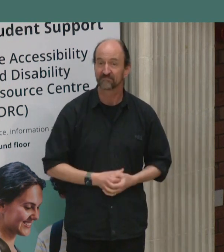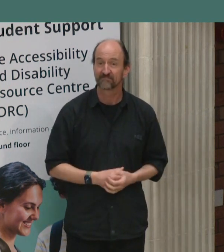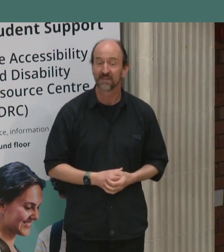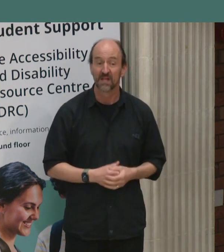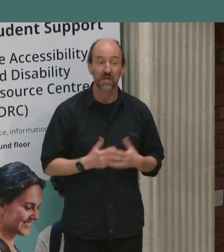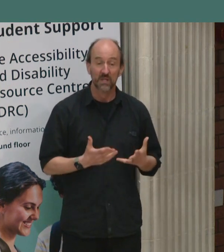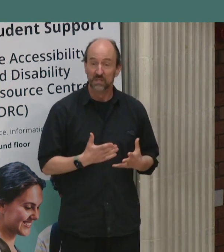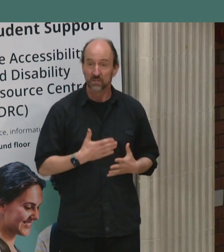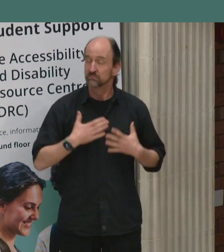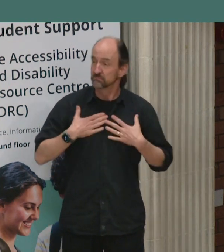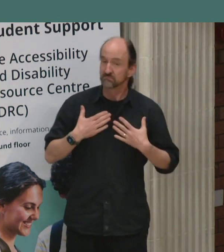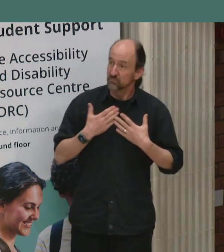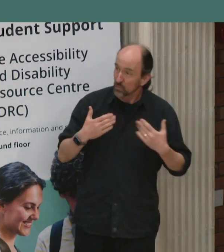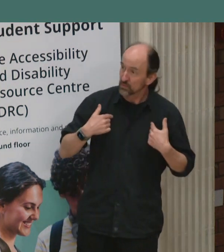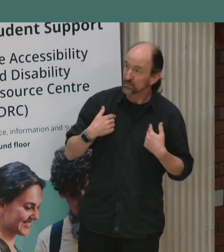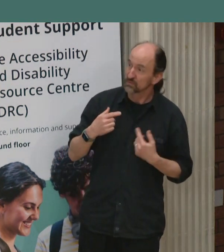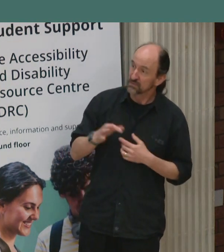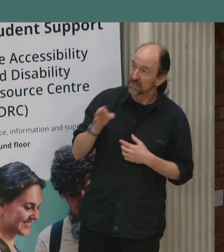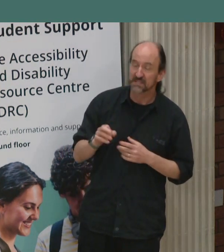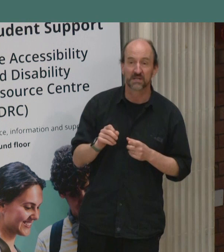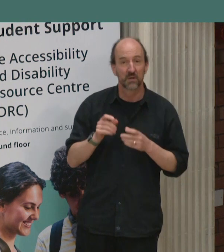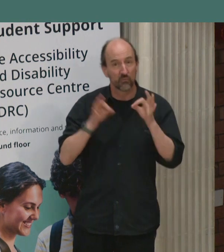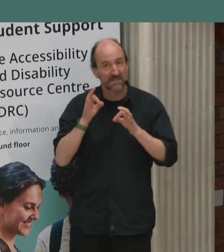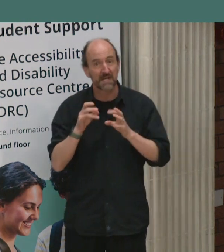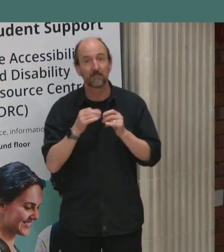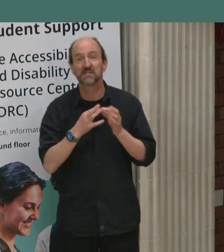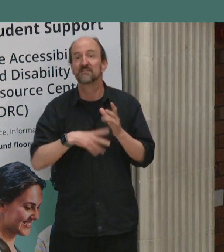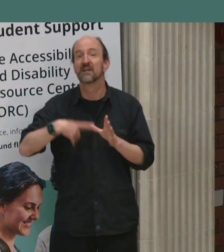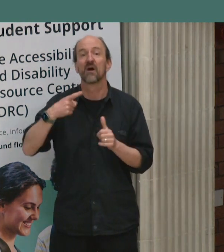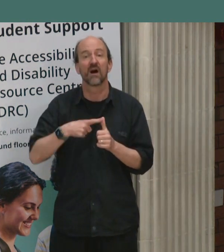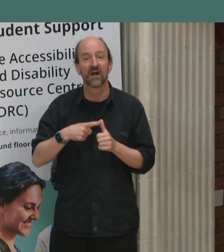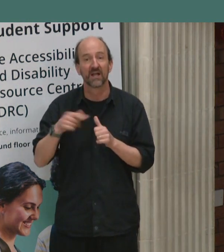to introduce Prof Professor Bhaskar Vira, the University's Pro Vice Chancellor for Education,